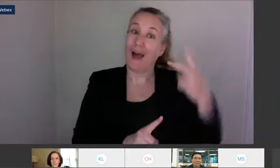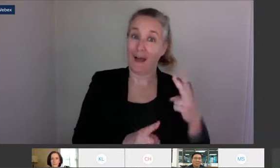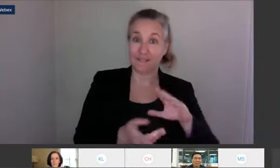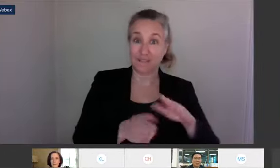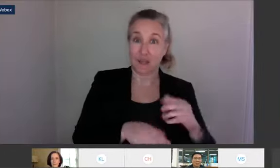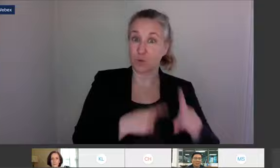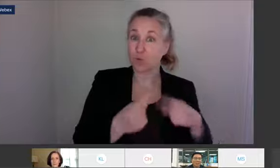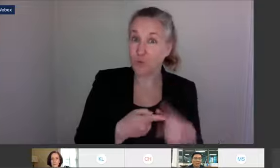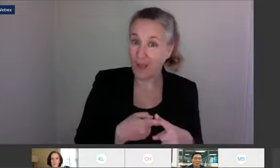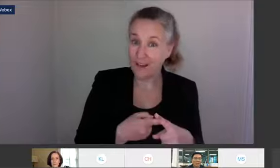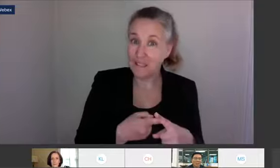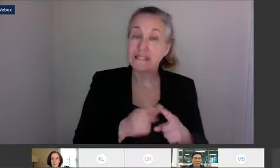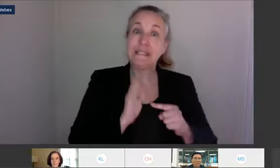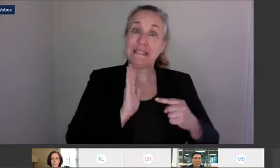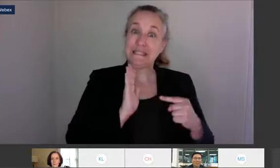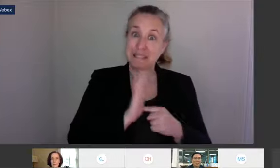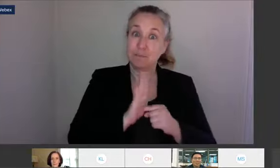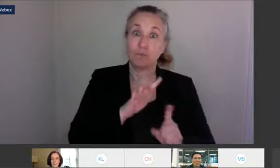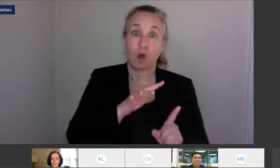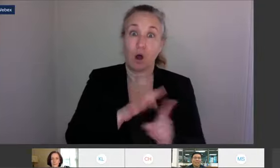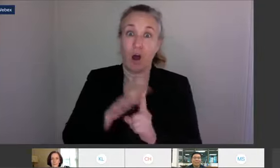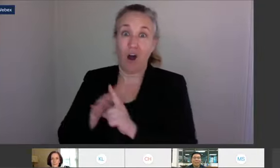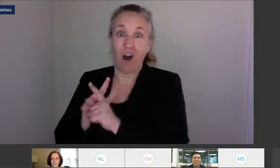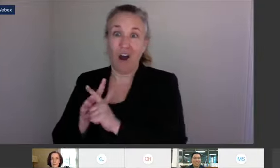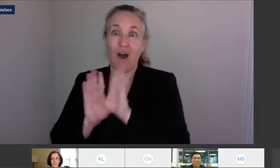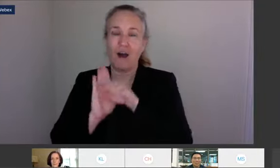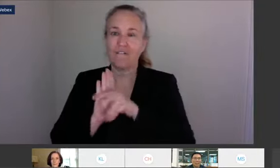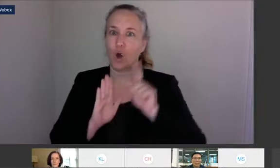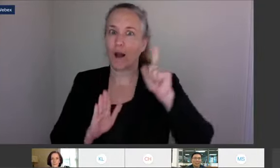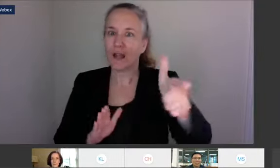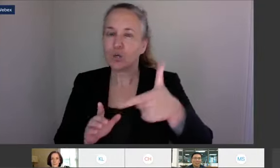their symptoms start some signs and symptoms might prompt you to consider